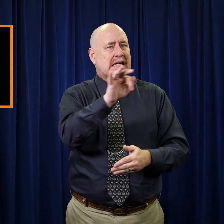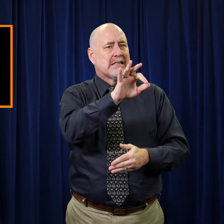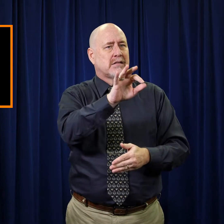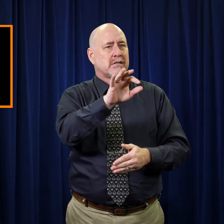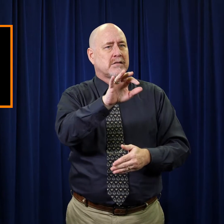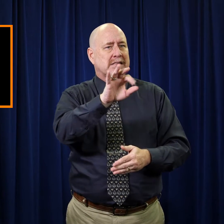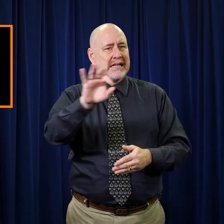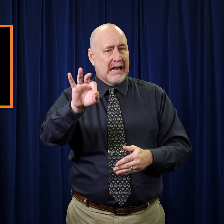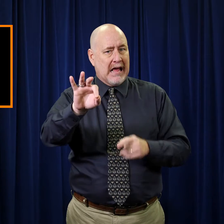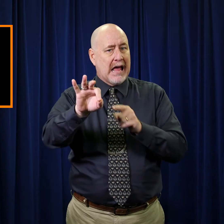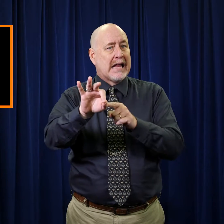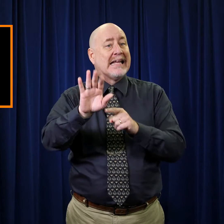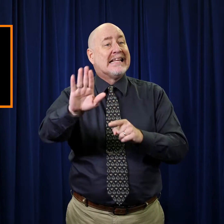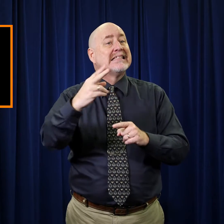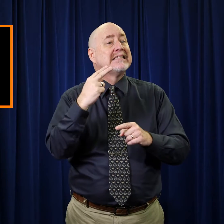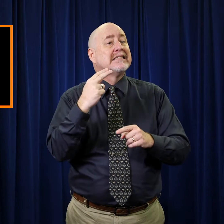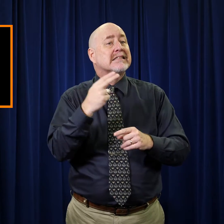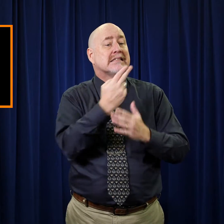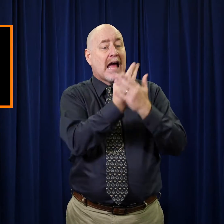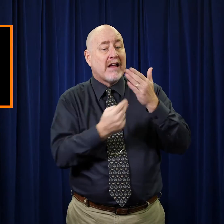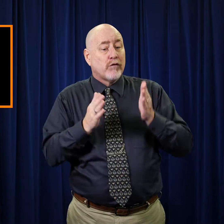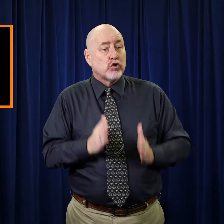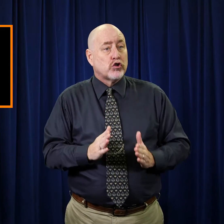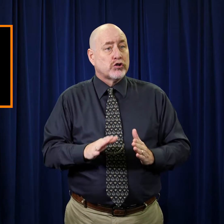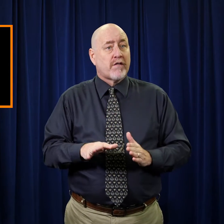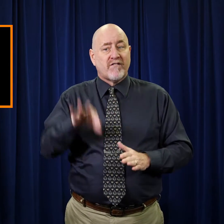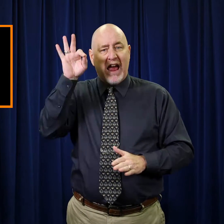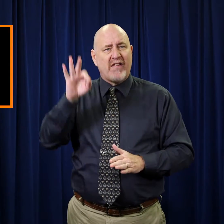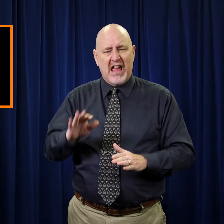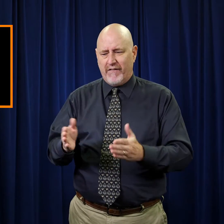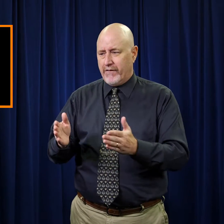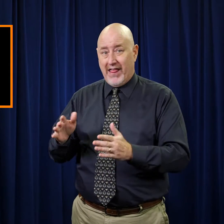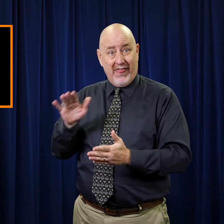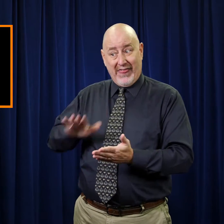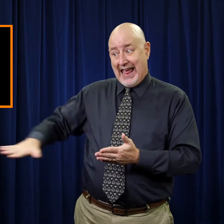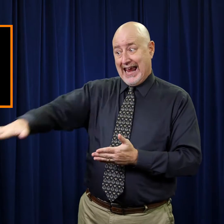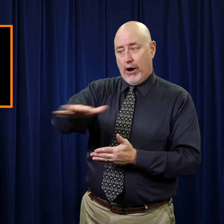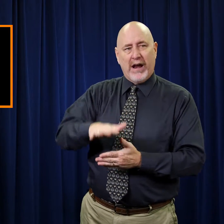divers—discovered that while there are deep canyons under the water along this